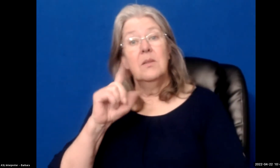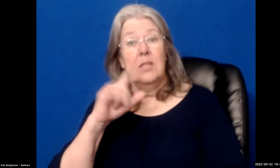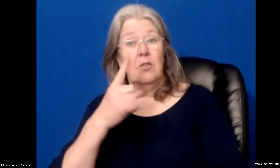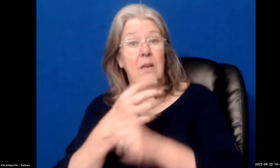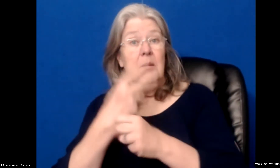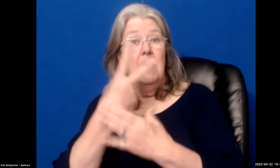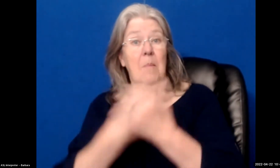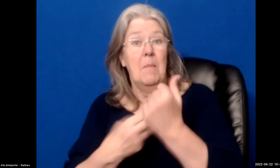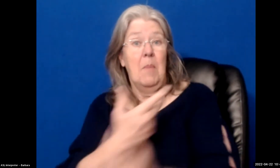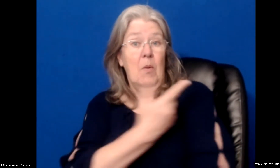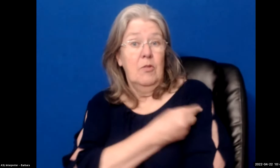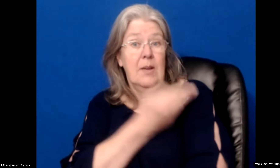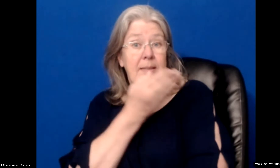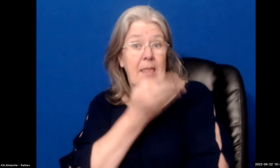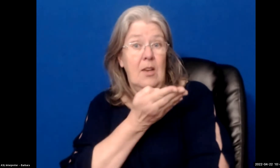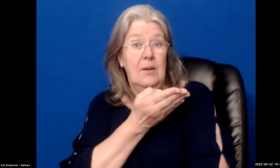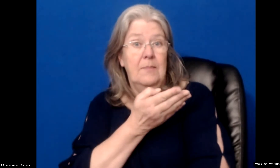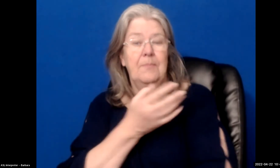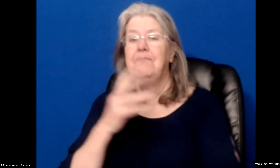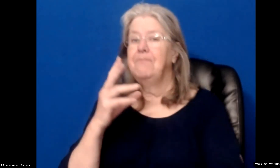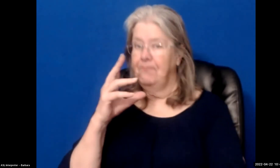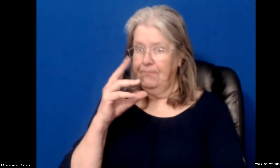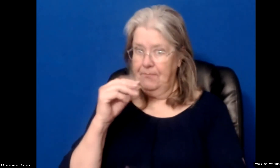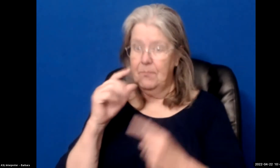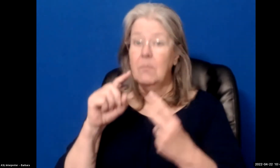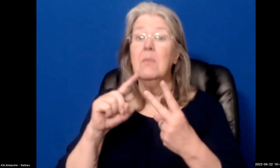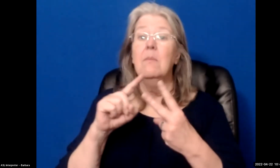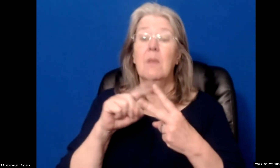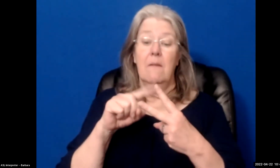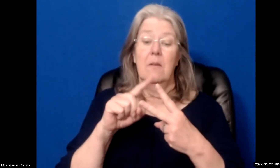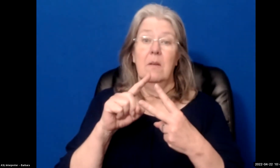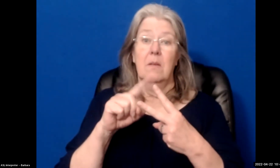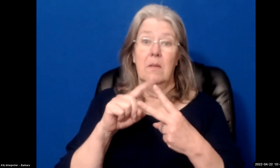Shannon: No actually we end up getting one at the Speedway, the first one. And then